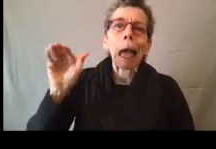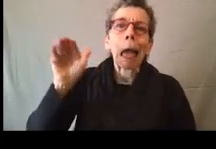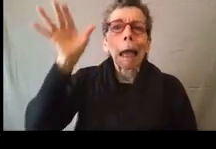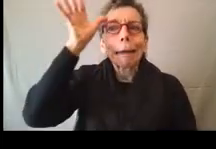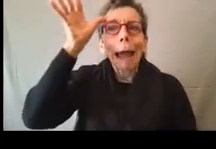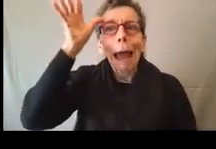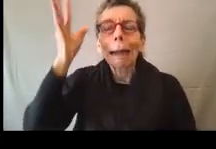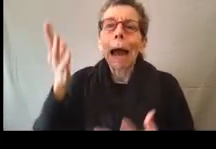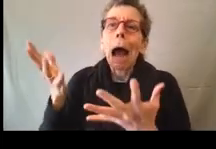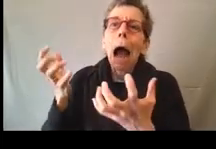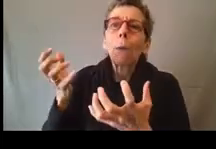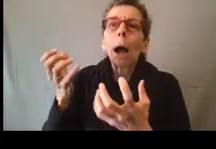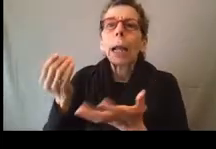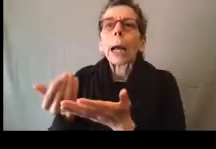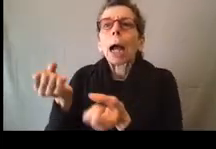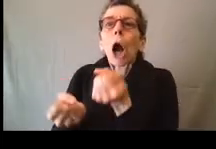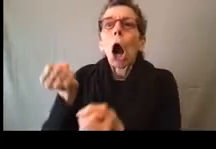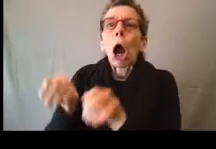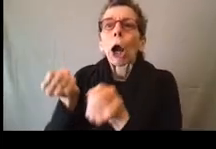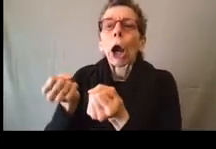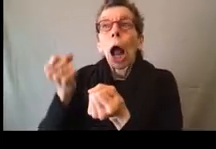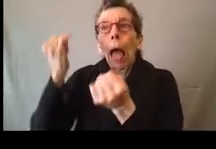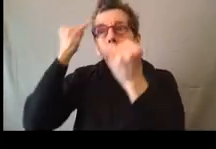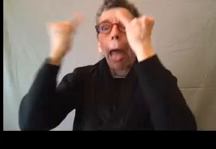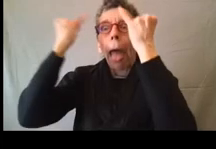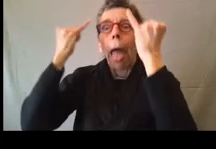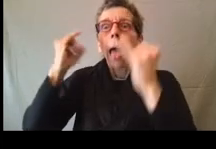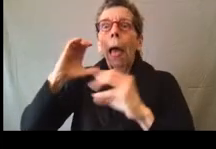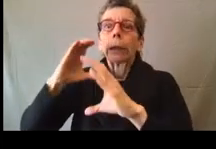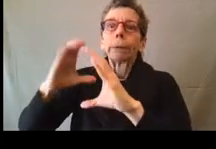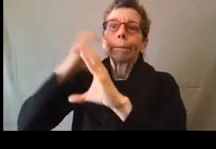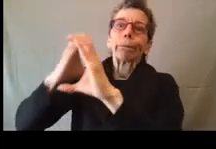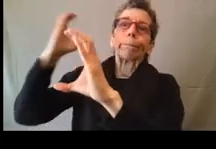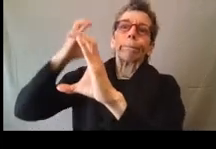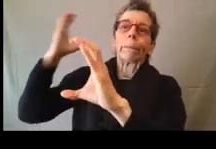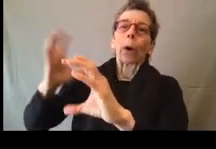but he give you an old station wagon. Well, the old station wagon works, but it's not